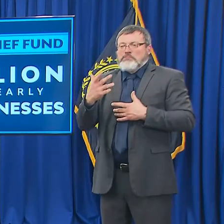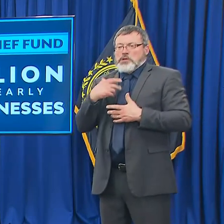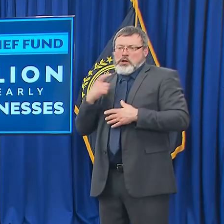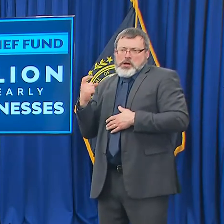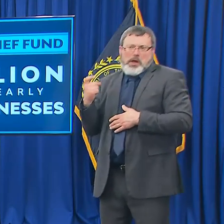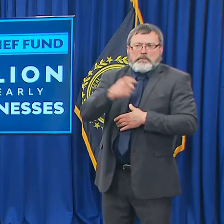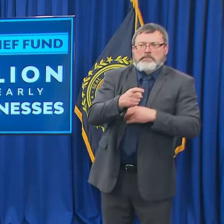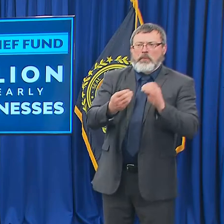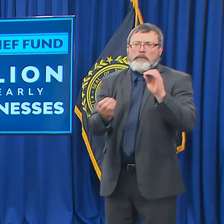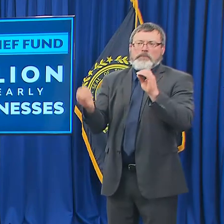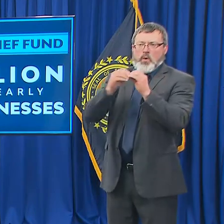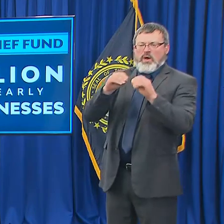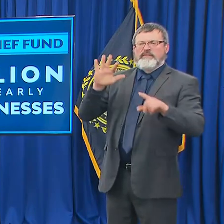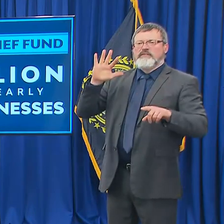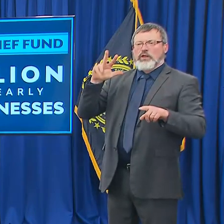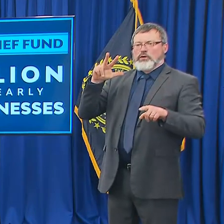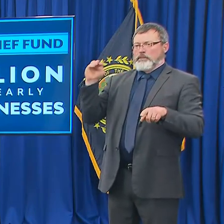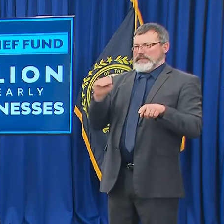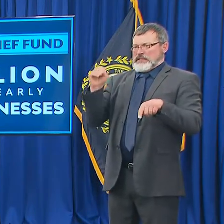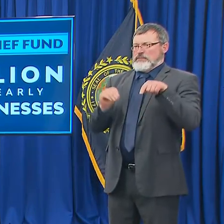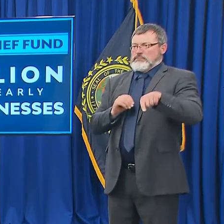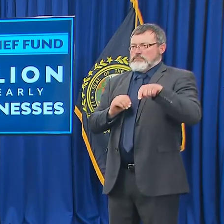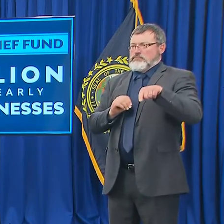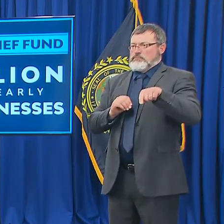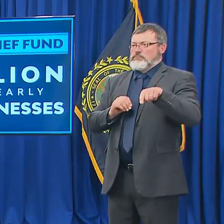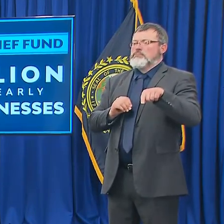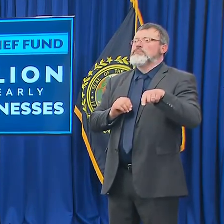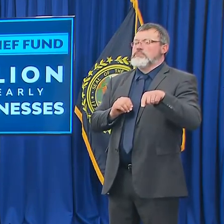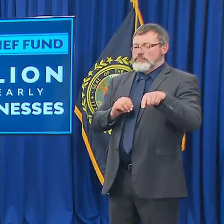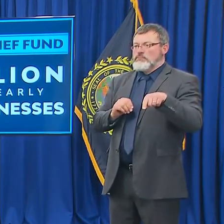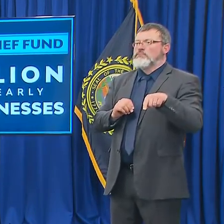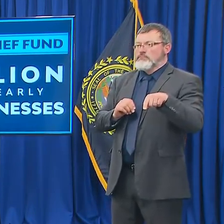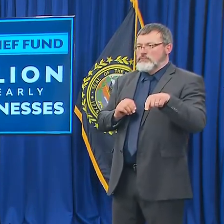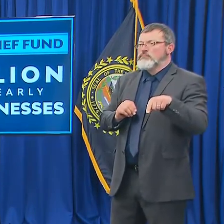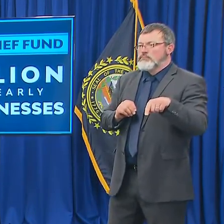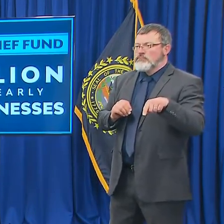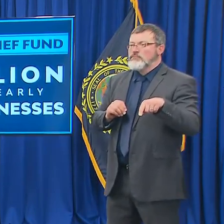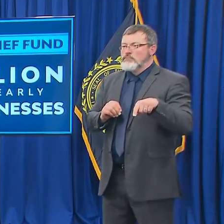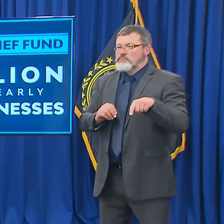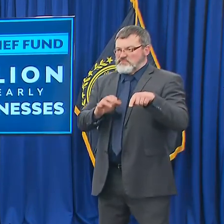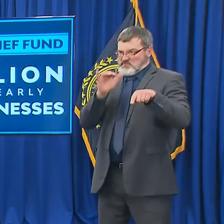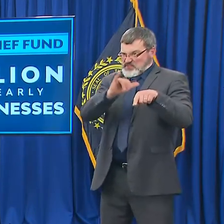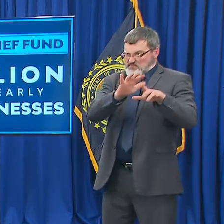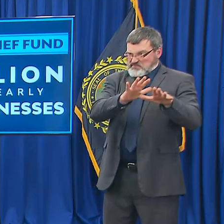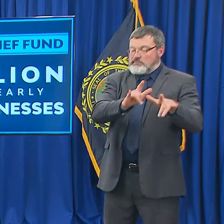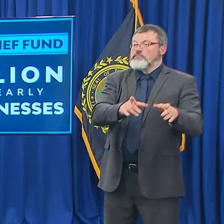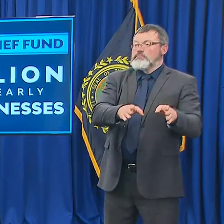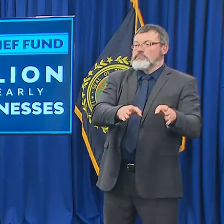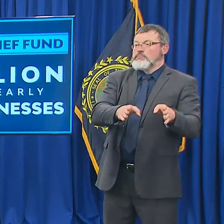So clearly that isn't as they say it's not chump change. It's it's money to pay bills, pay taxes keep folks employed